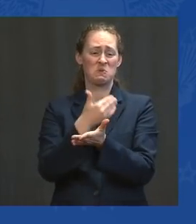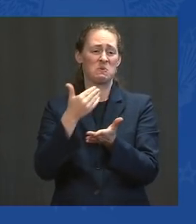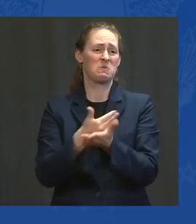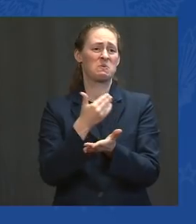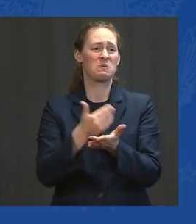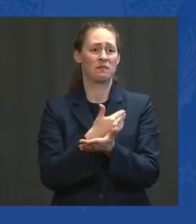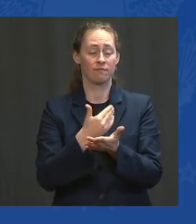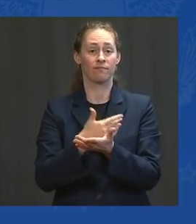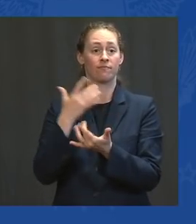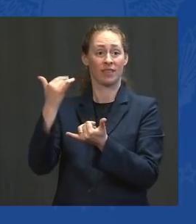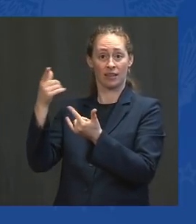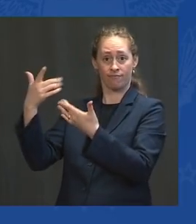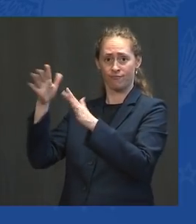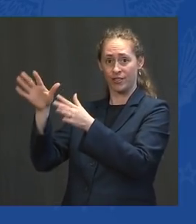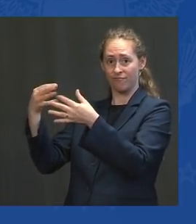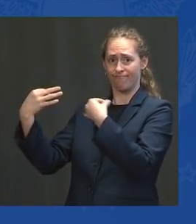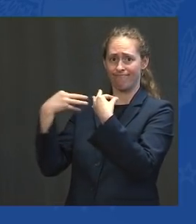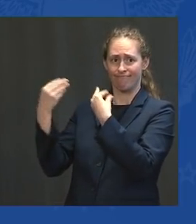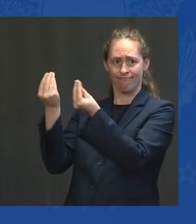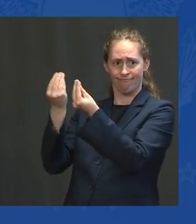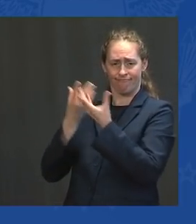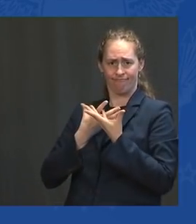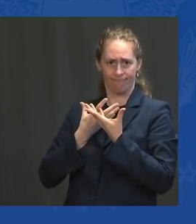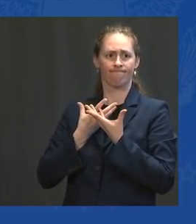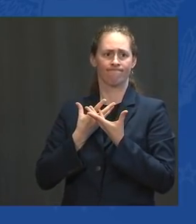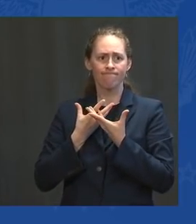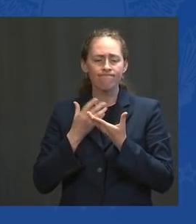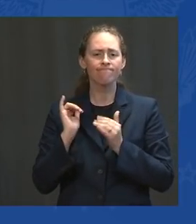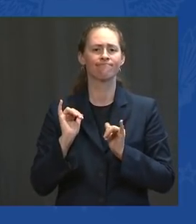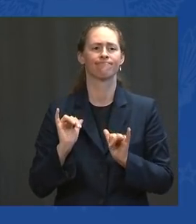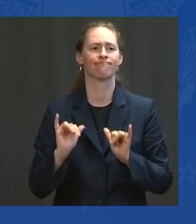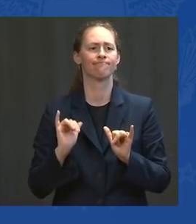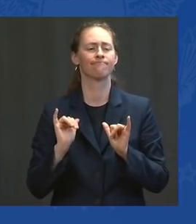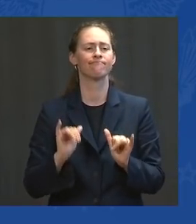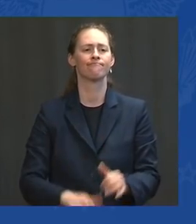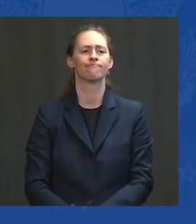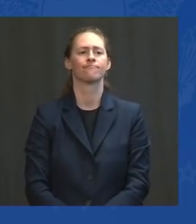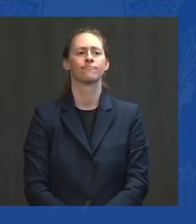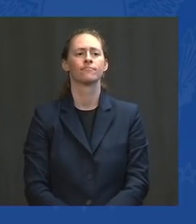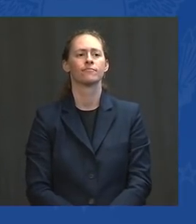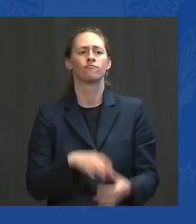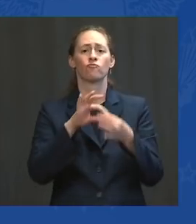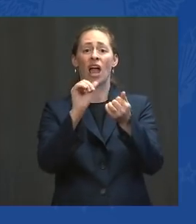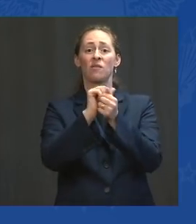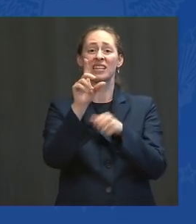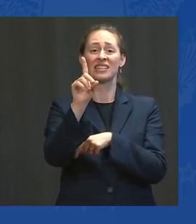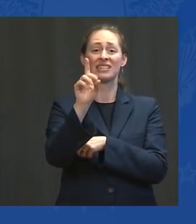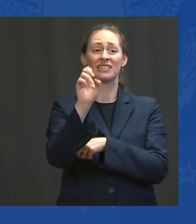how the Delta variant is already responsible for half of all cases in many parts of this country.